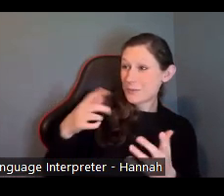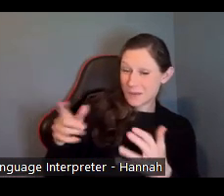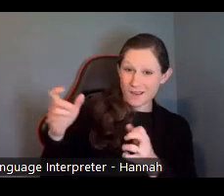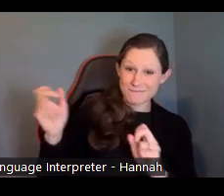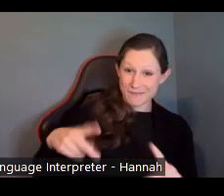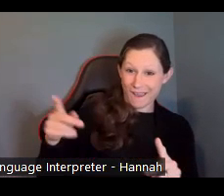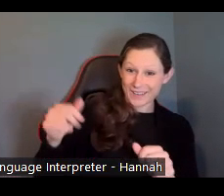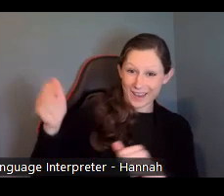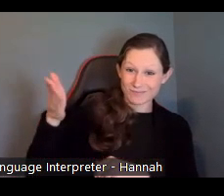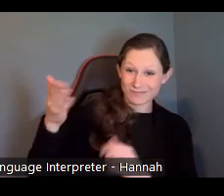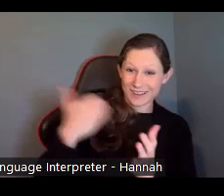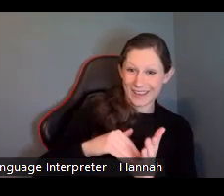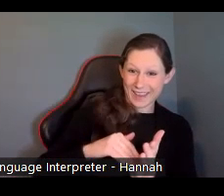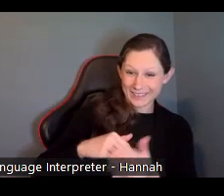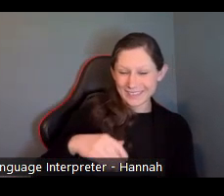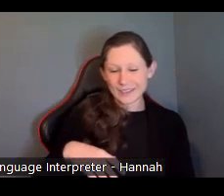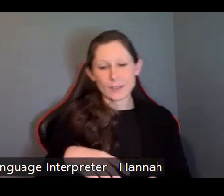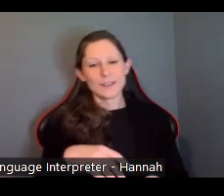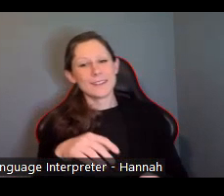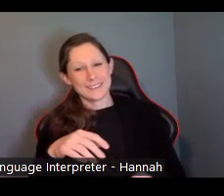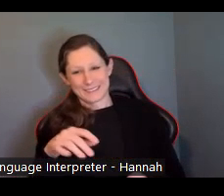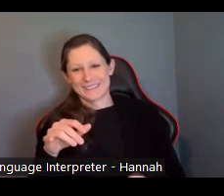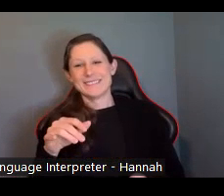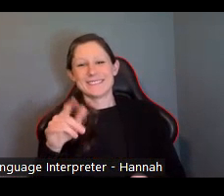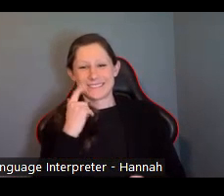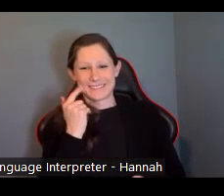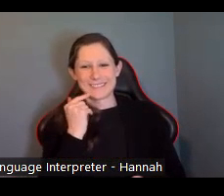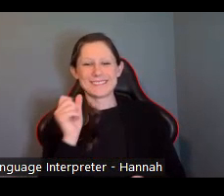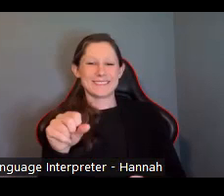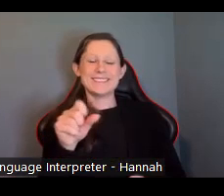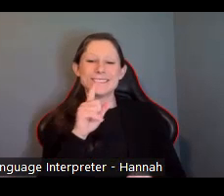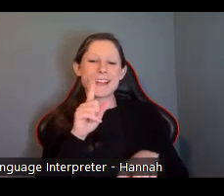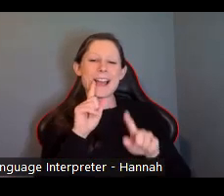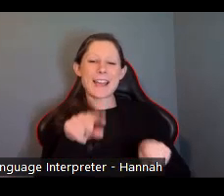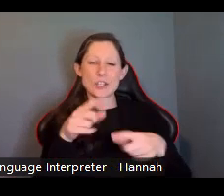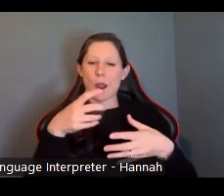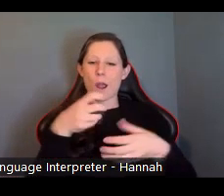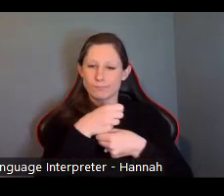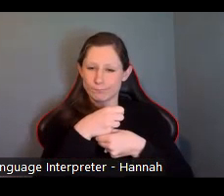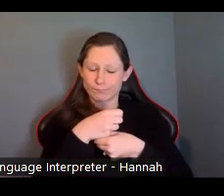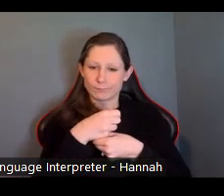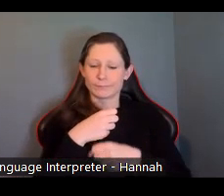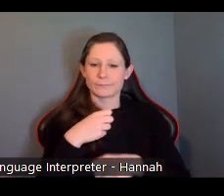Natasha: The answer, in a nutshell is, you're ready today.